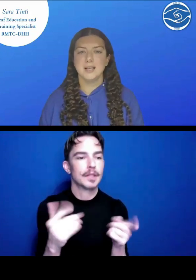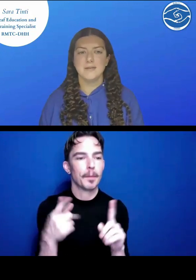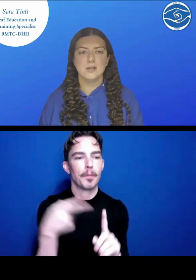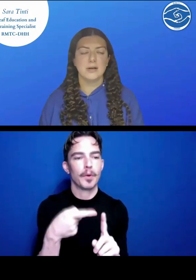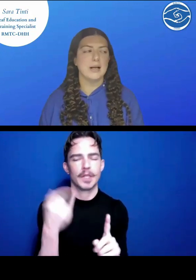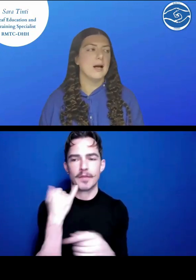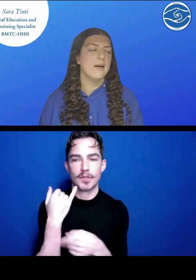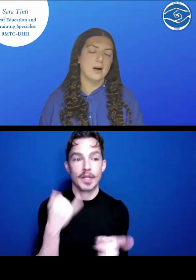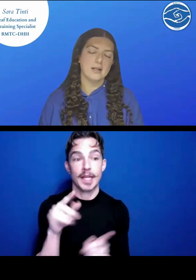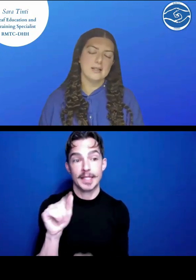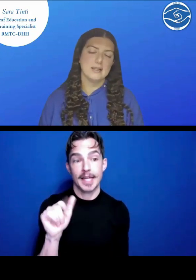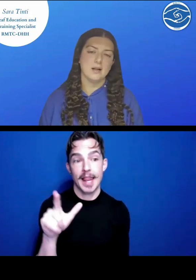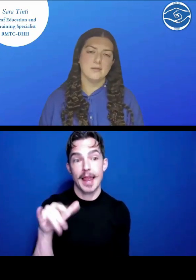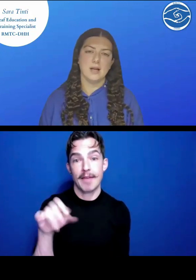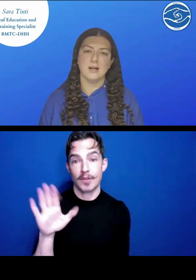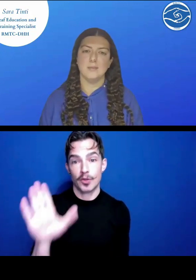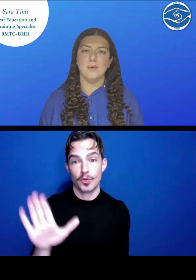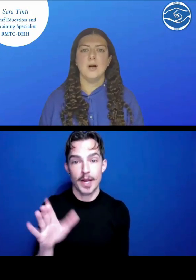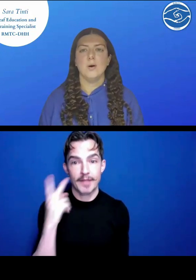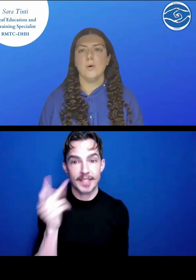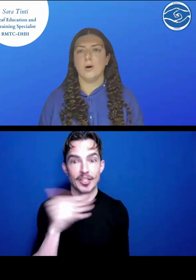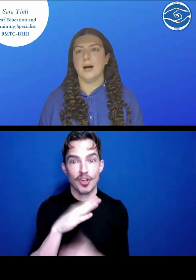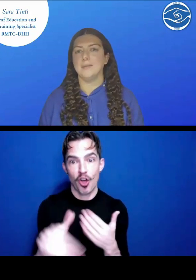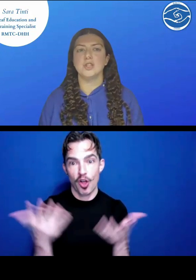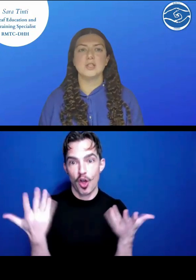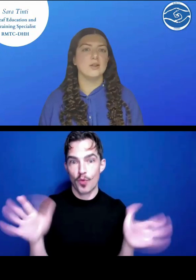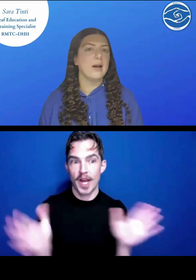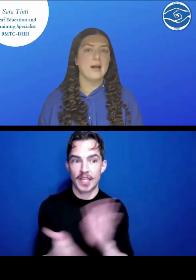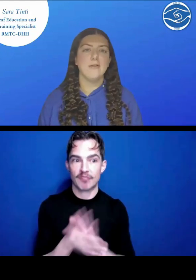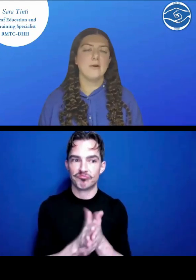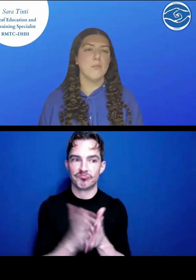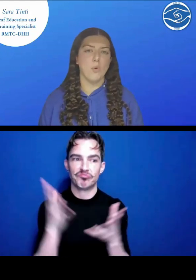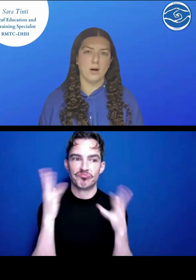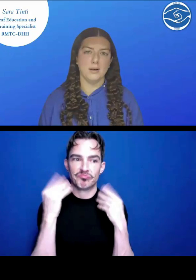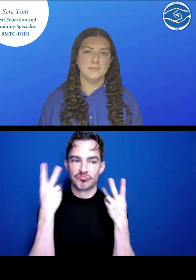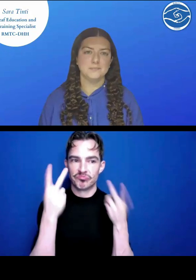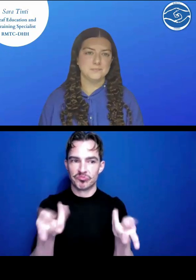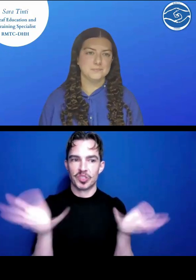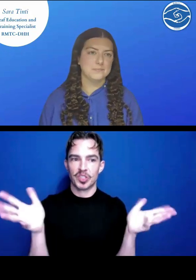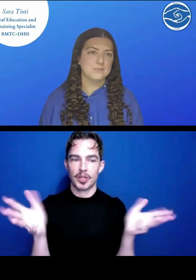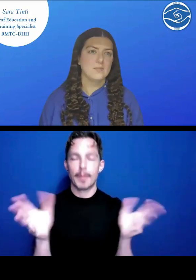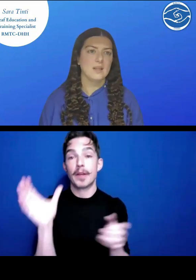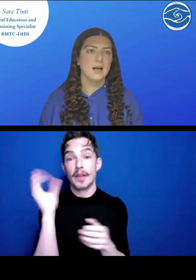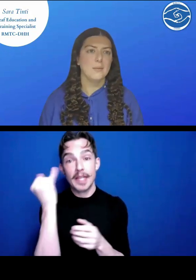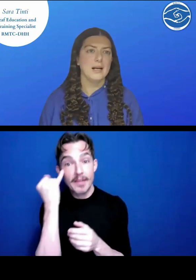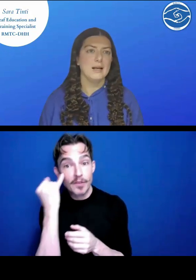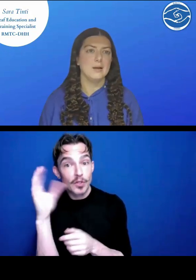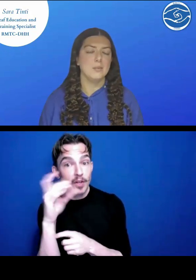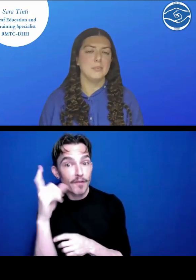TA-Live! is great. I've already seen all of them or I'm just looking for more. I'm going to head